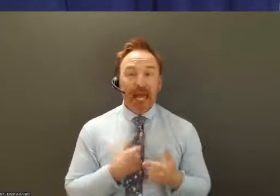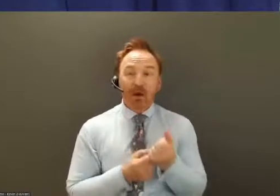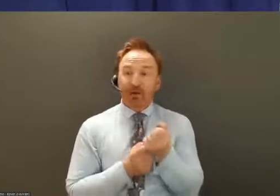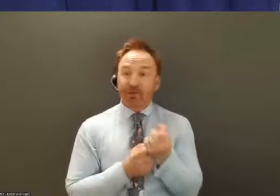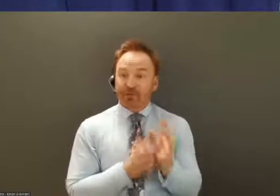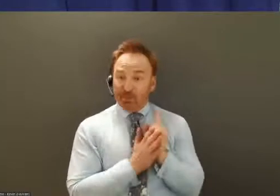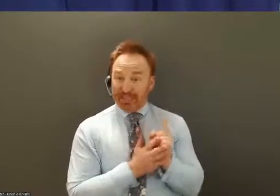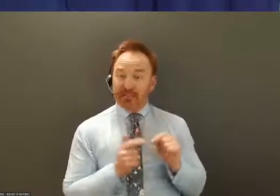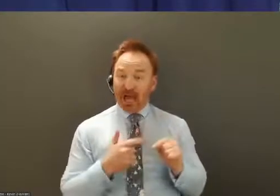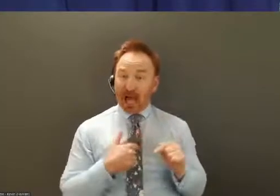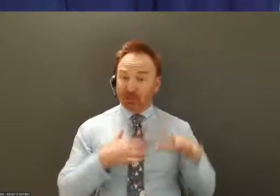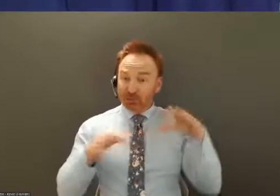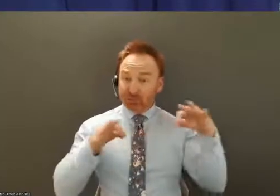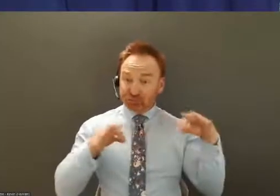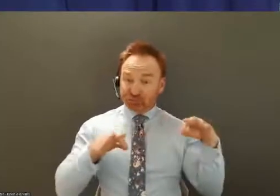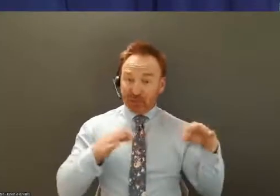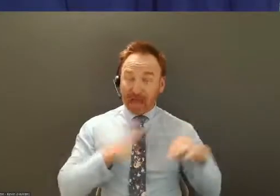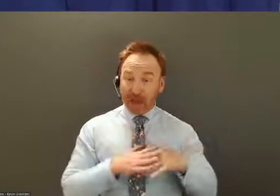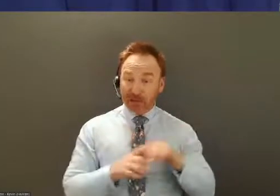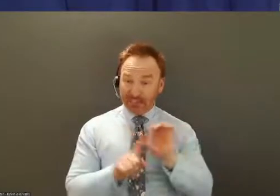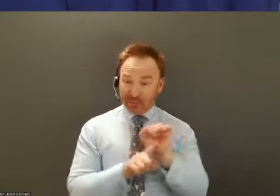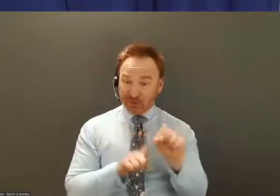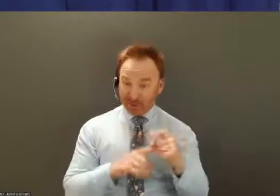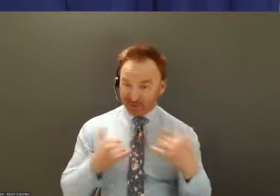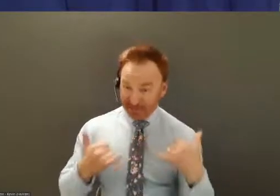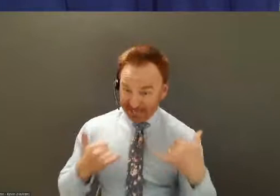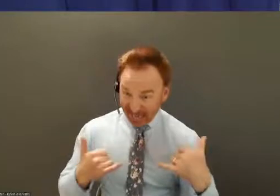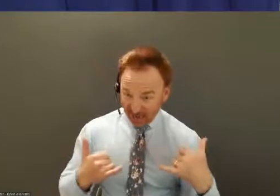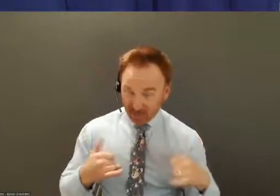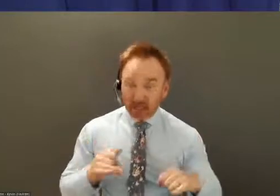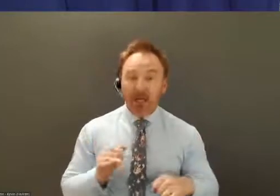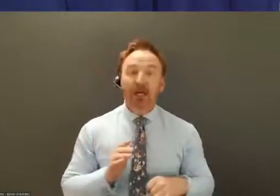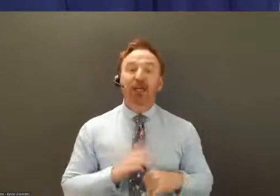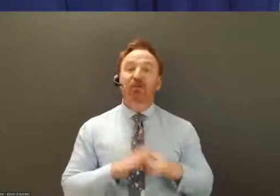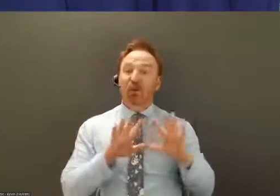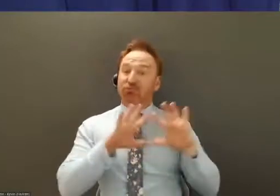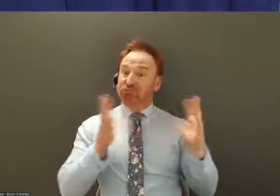another. Many people are going through